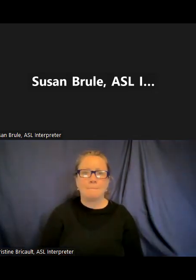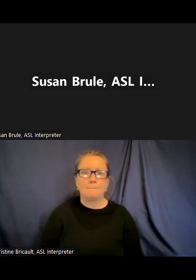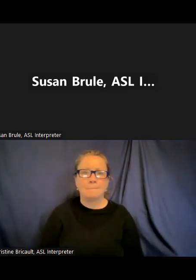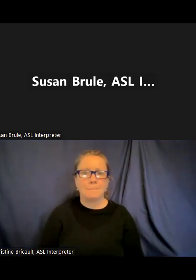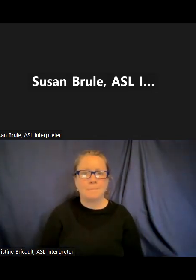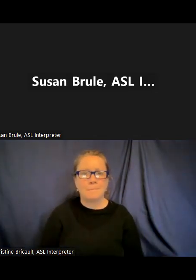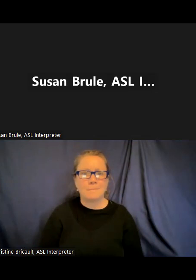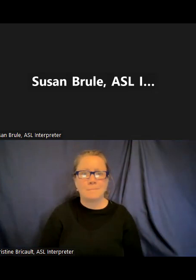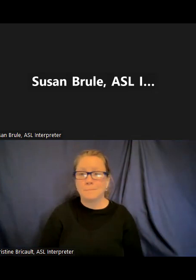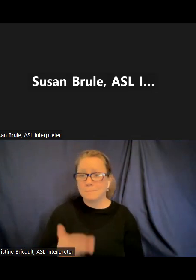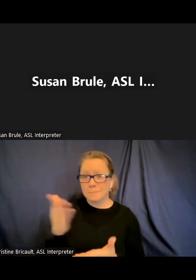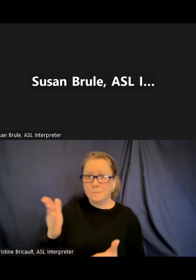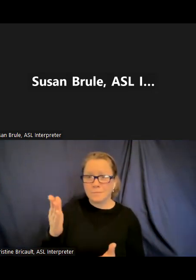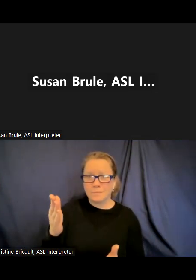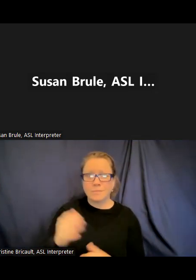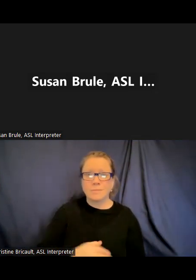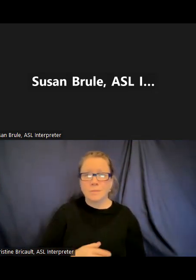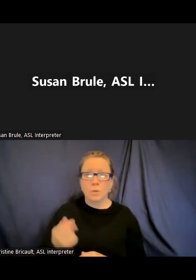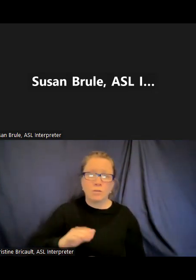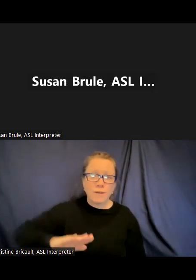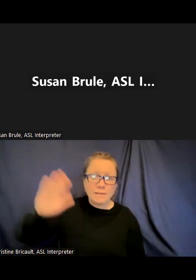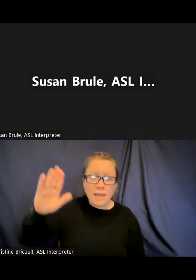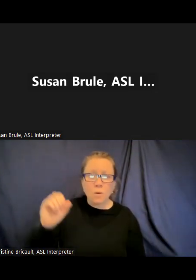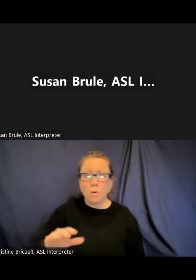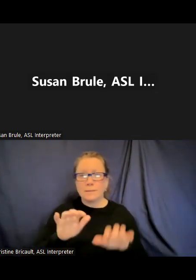Any thoughts? You can either raise your hand, or type it into the Q & A.